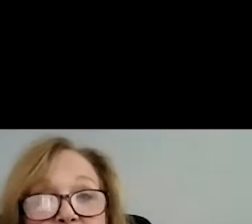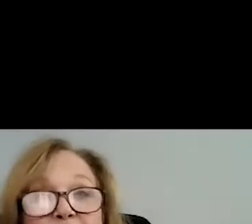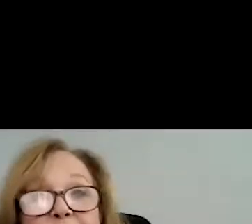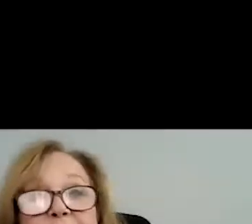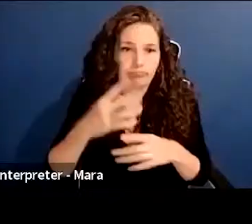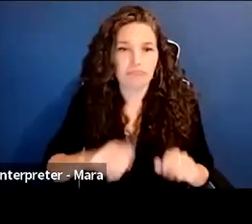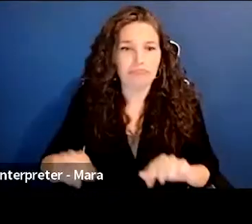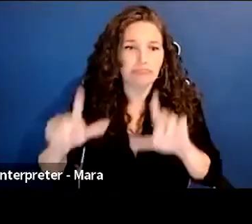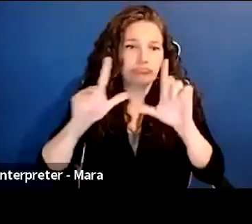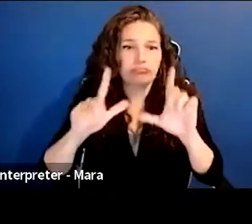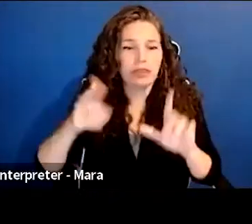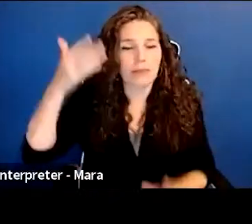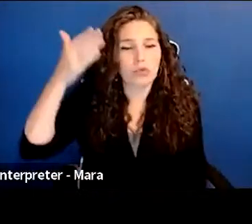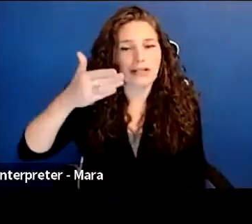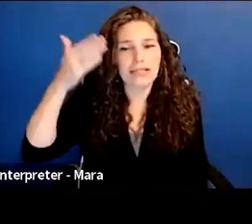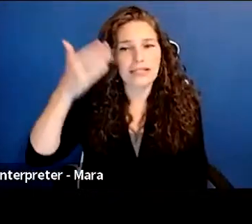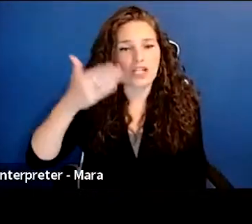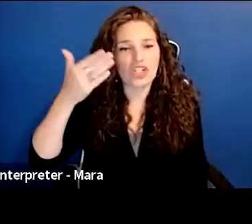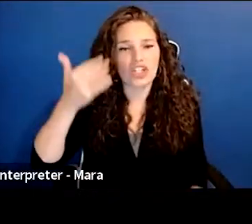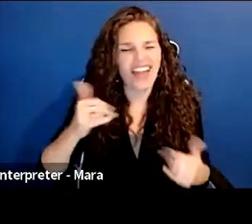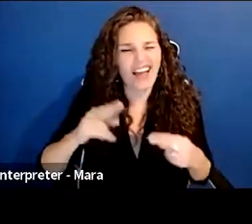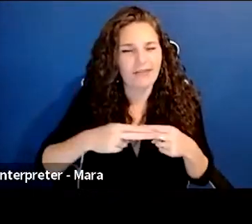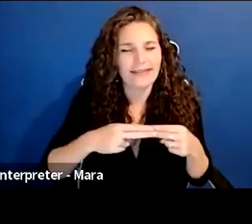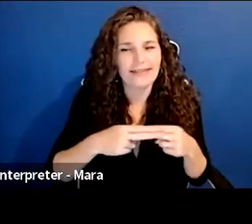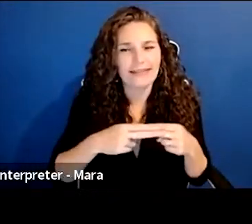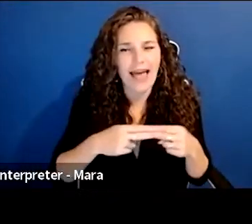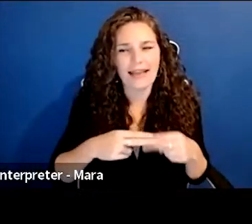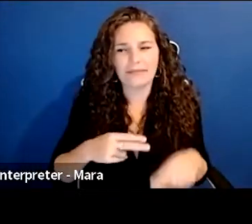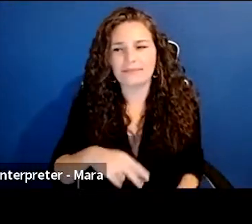we'll start with the first slide. And I think that I would say to you all,